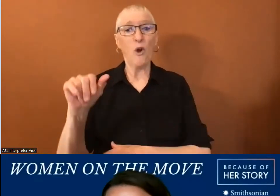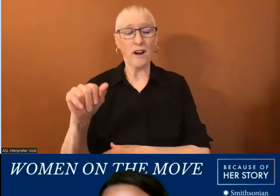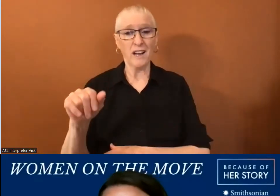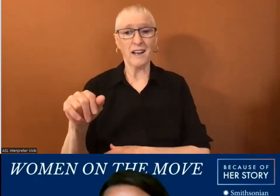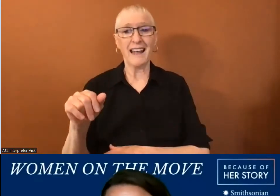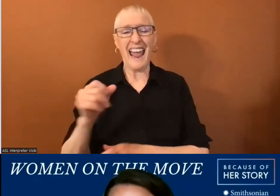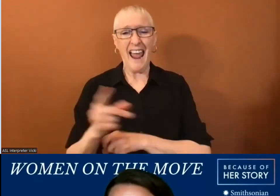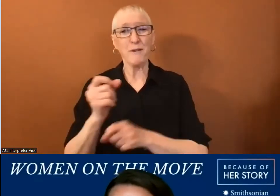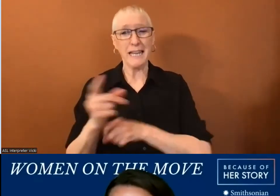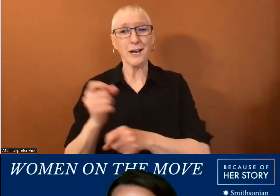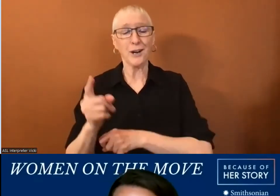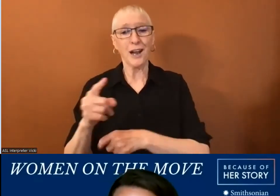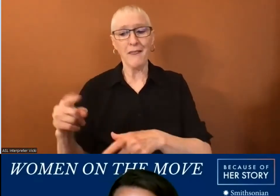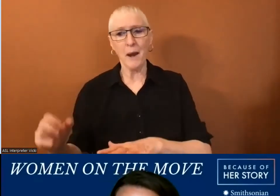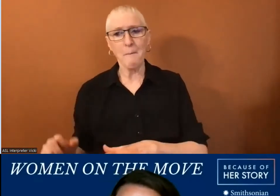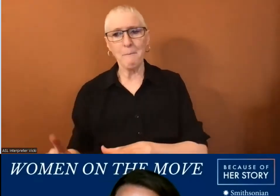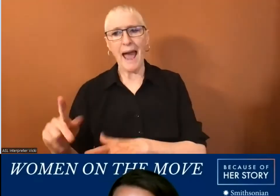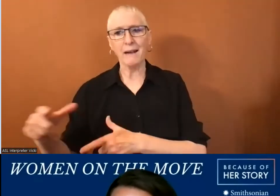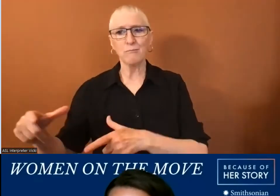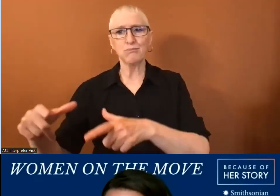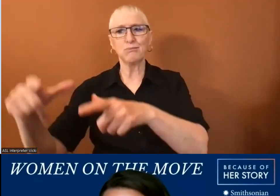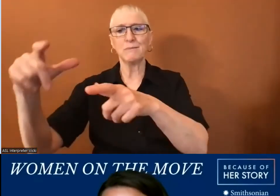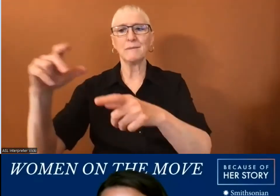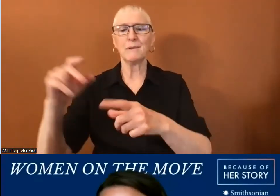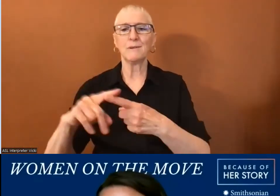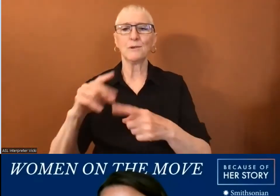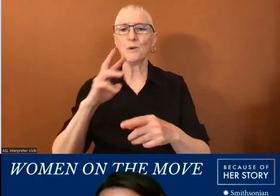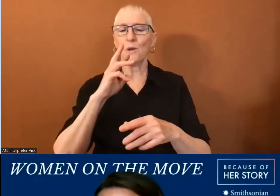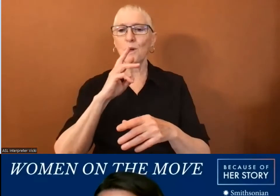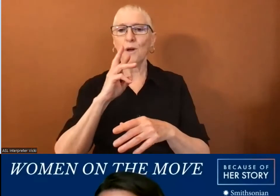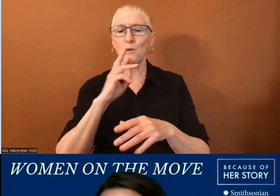year and then all the way back into, you know, kind of the river that we tagged them in so that was,